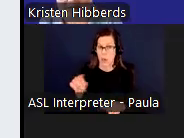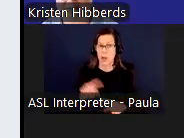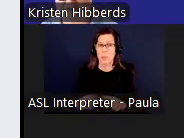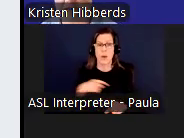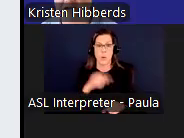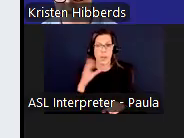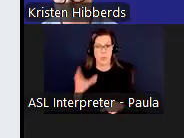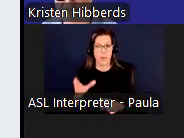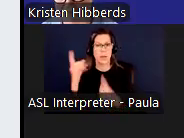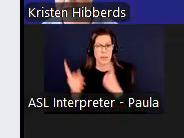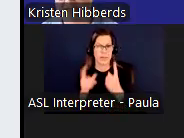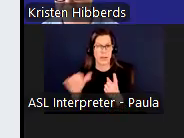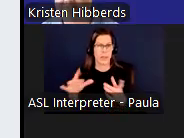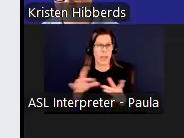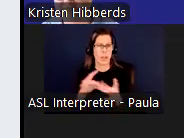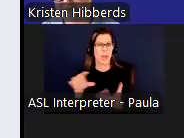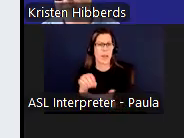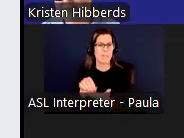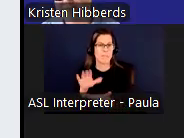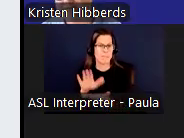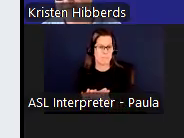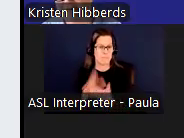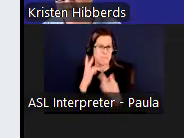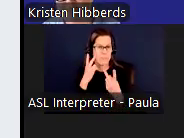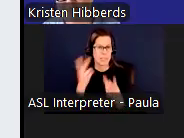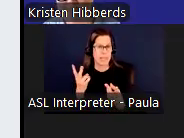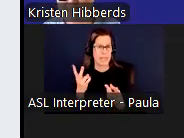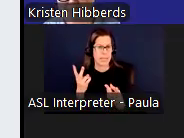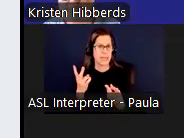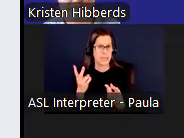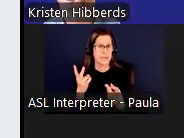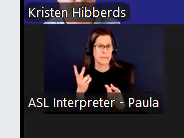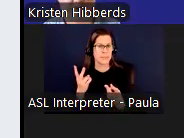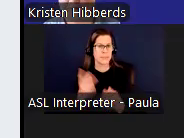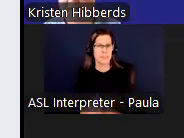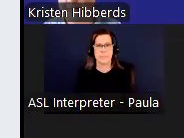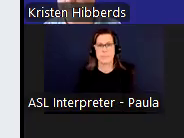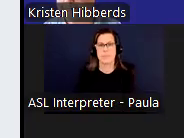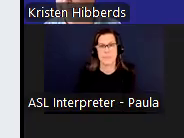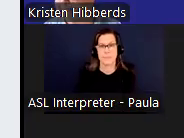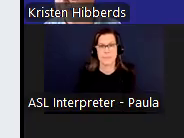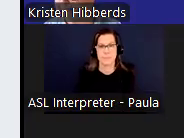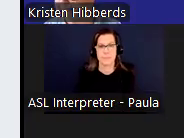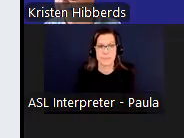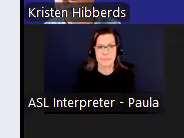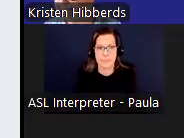but we will definitely consider that comment and go from there. OK.